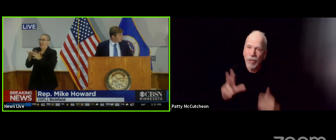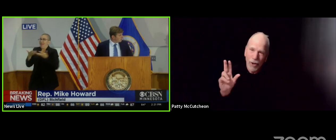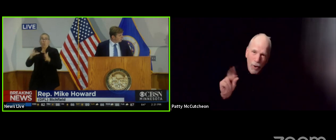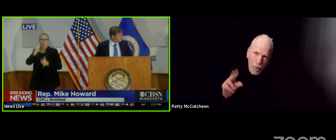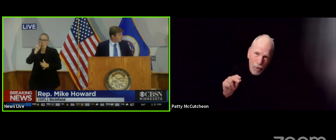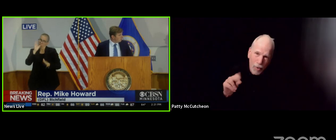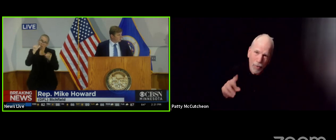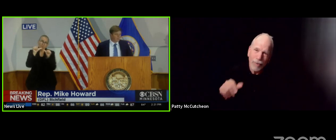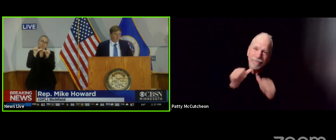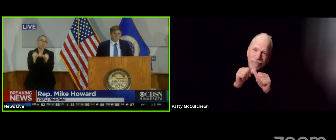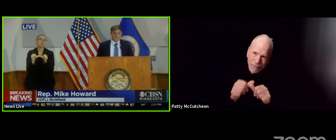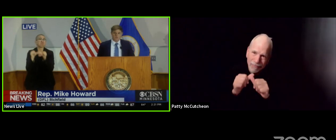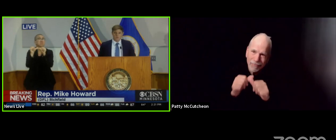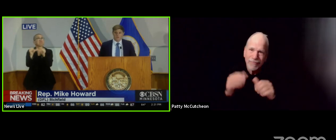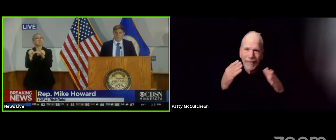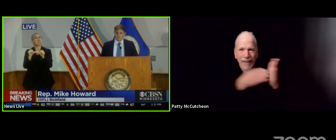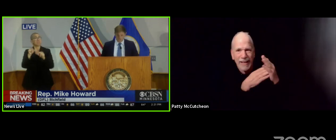JAMES AND NICOLE AND ALEXIS AND WE NEED YOU TO